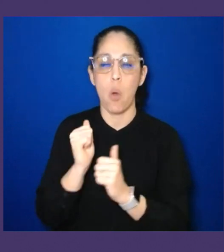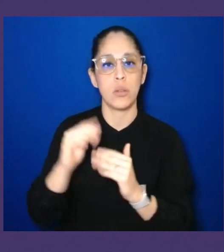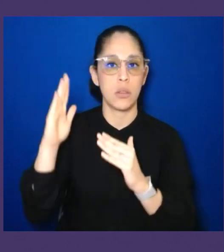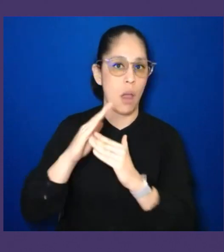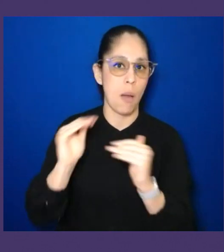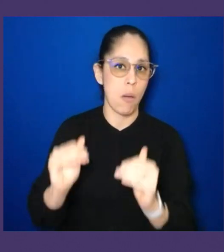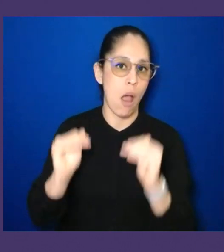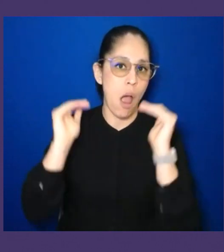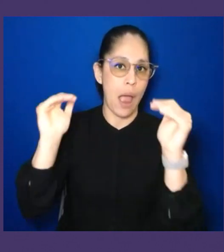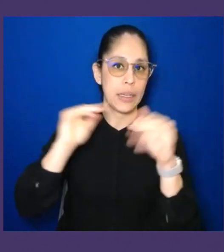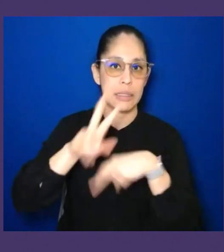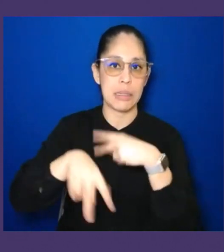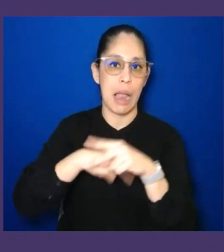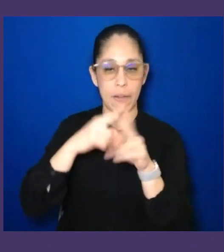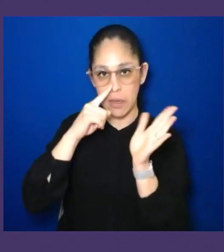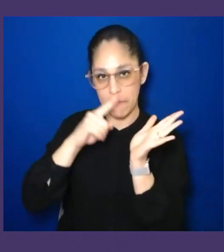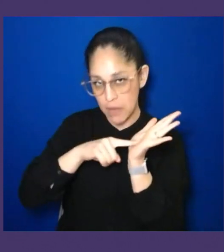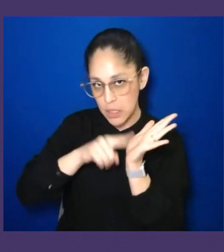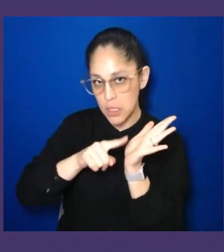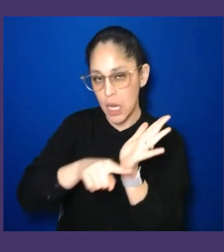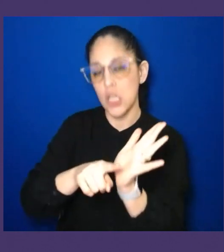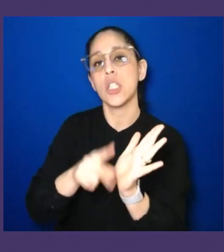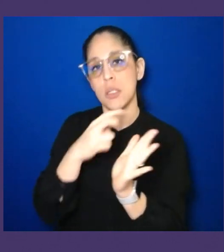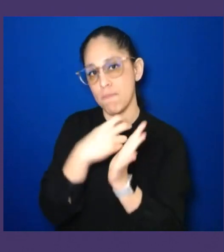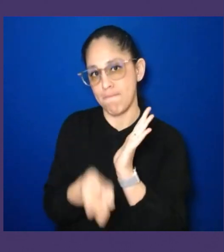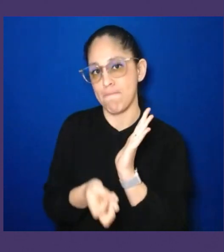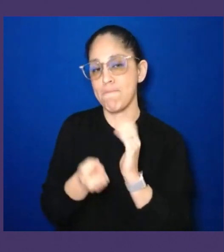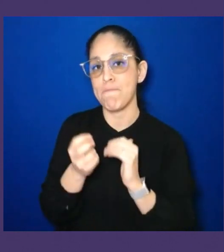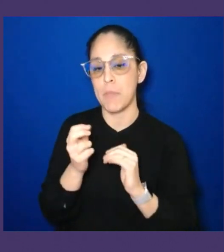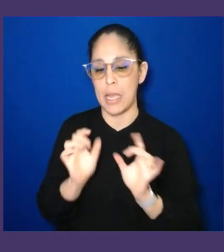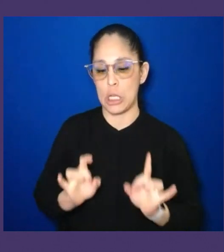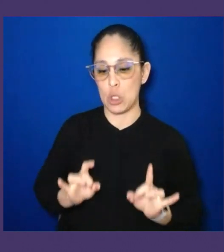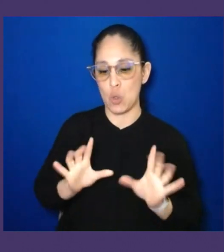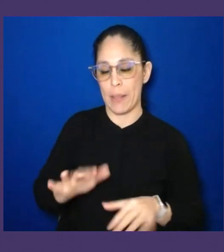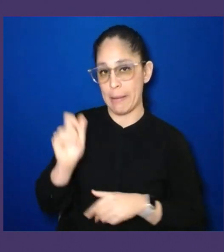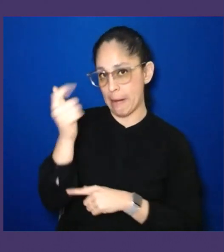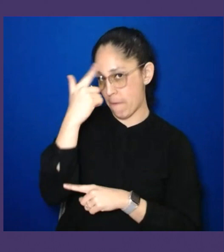investigation which an Australian government is capable of ordering.